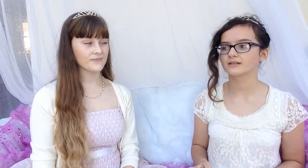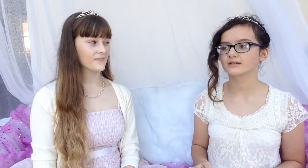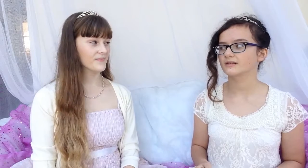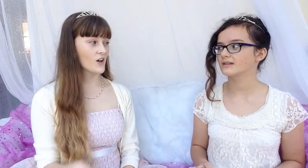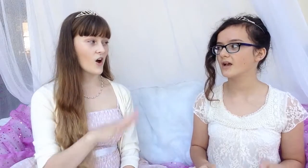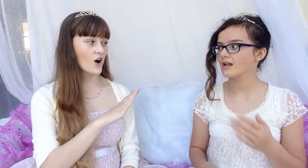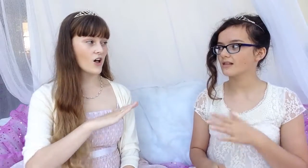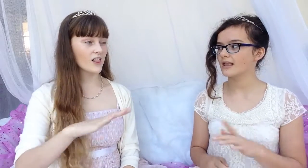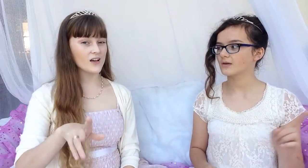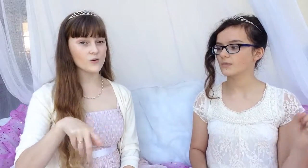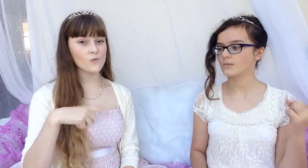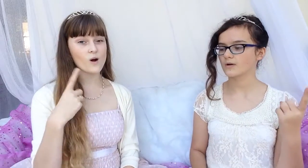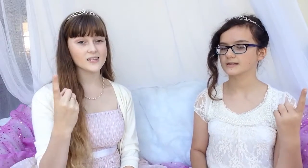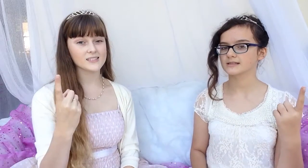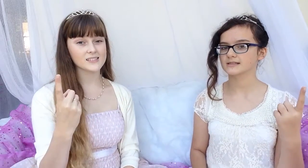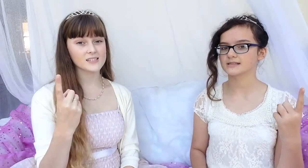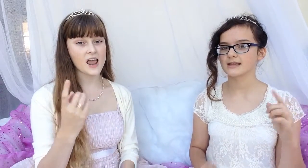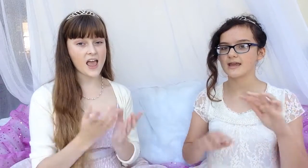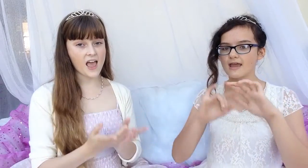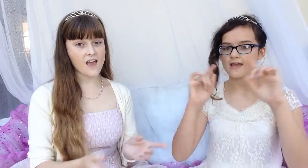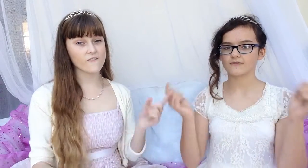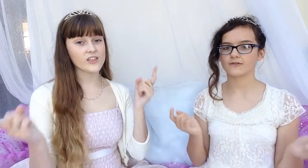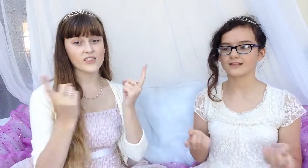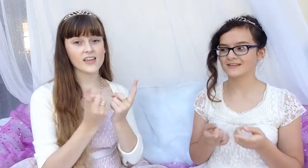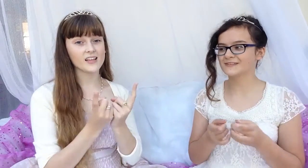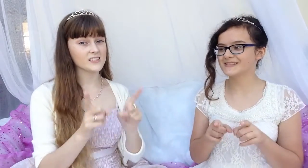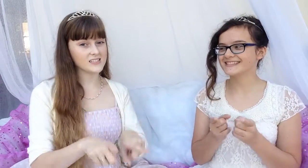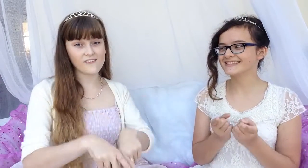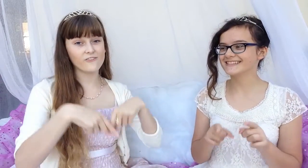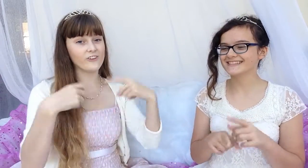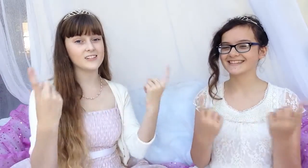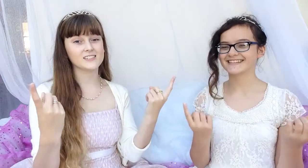All at once, everything is different